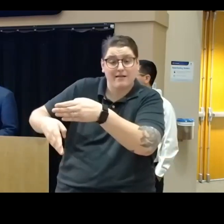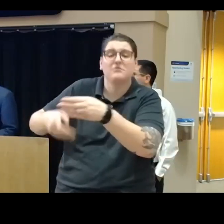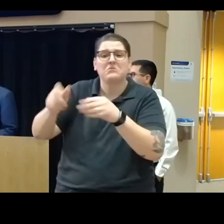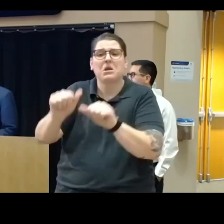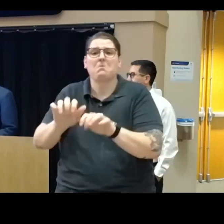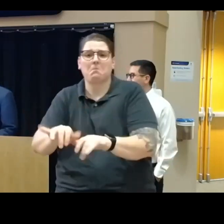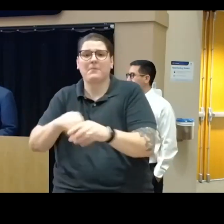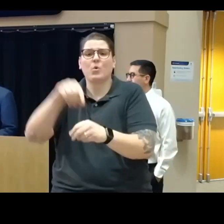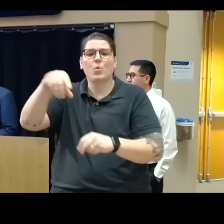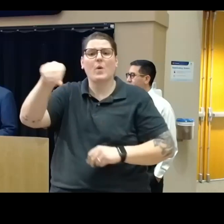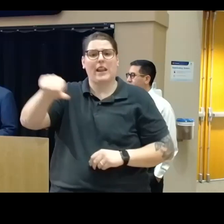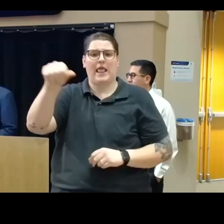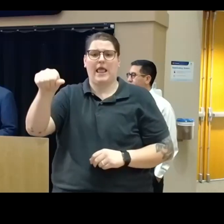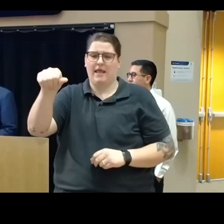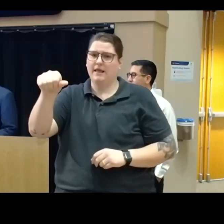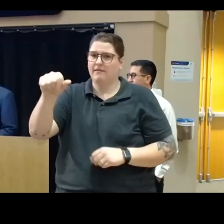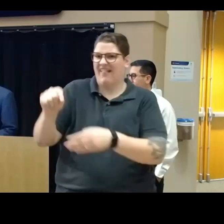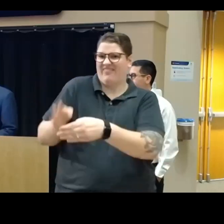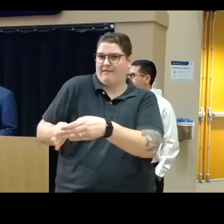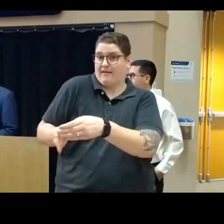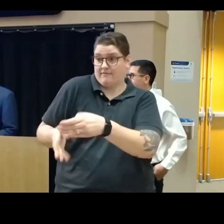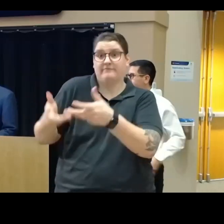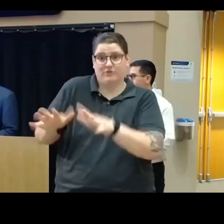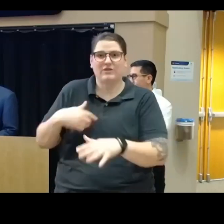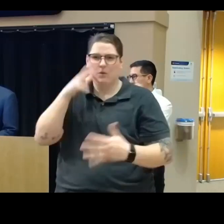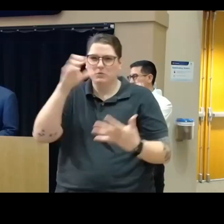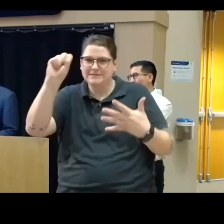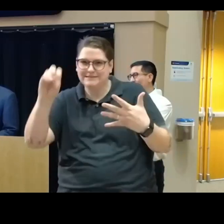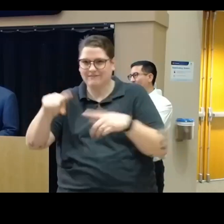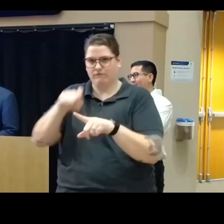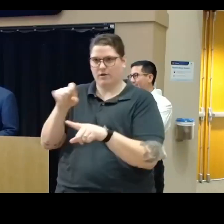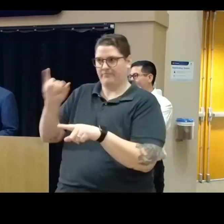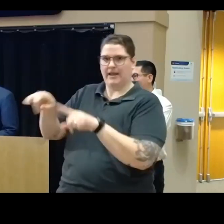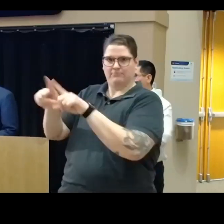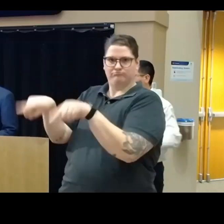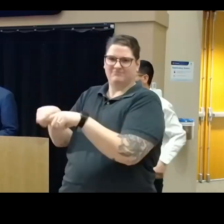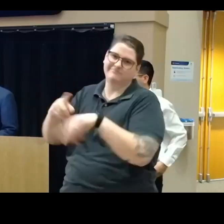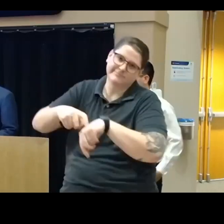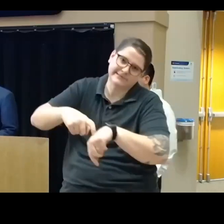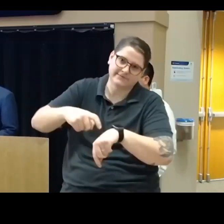Q a box at the end and I'll read off as many as I can depending on how much time we have at the end